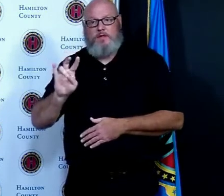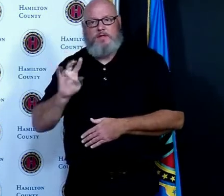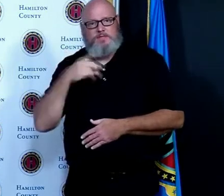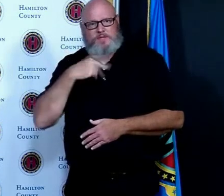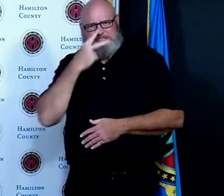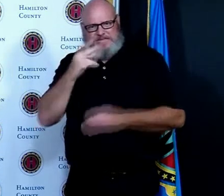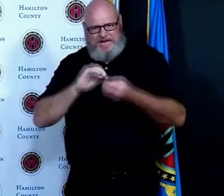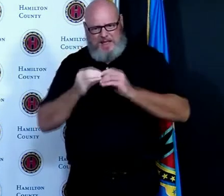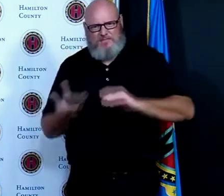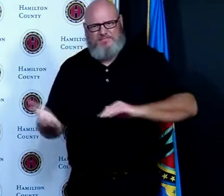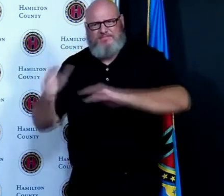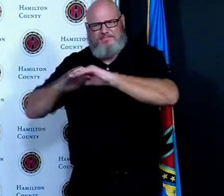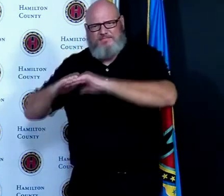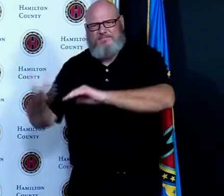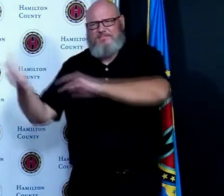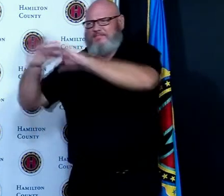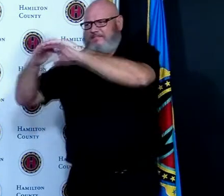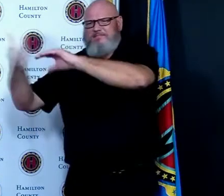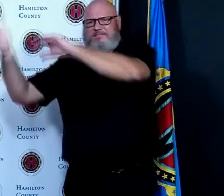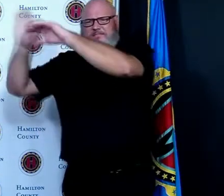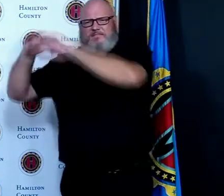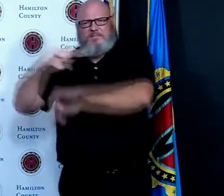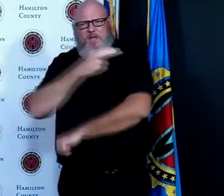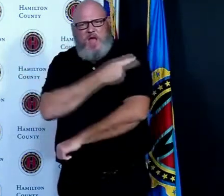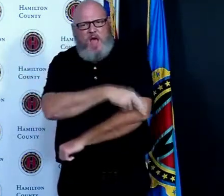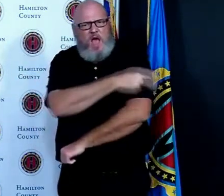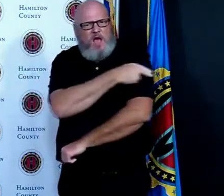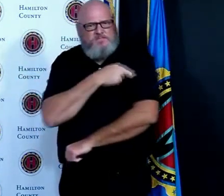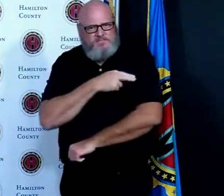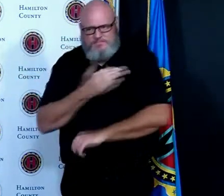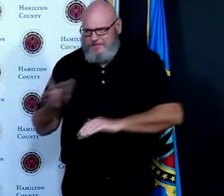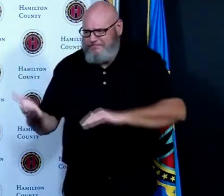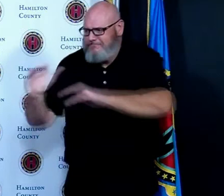and those are also on the rise and the death count as you know is a lagging indicator and